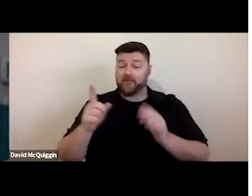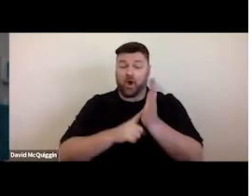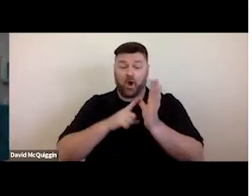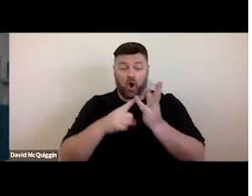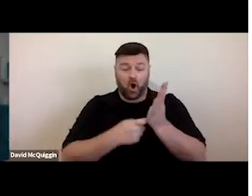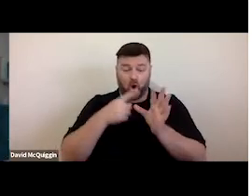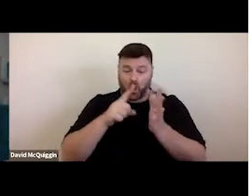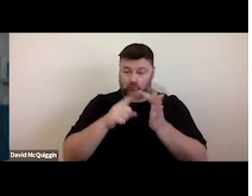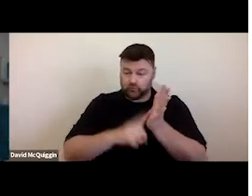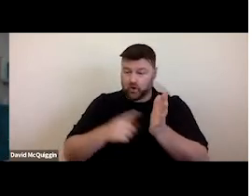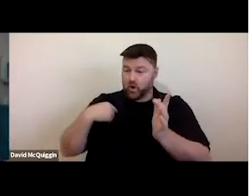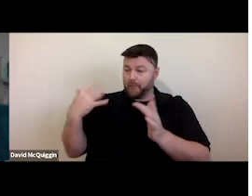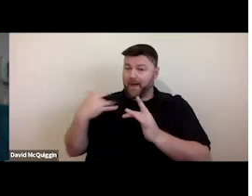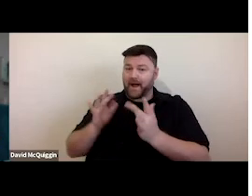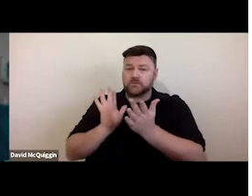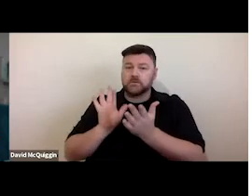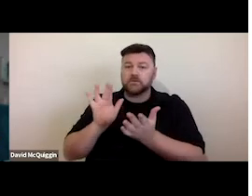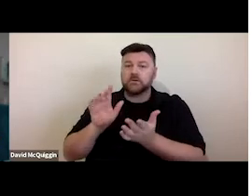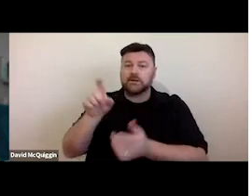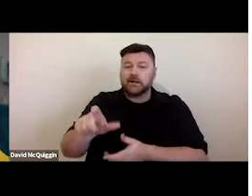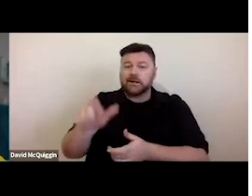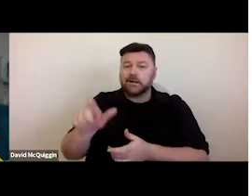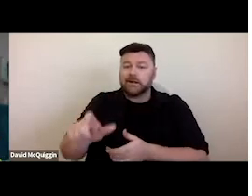24 hours - it is also called the wedding data set, if I interact with